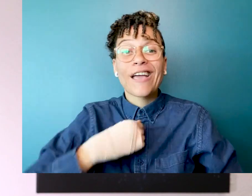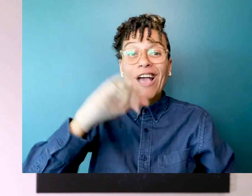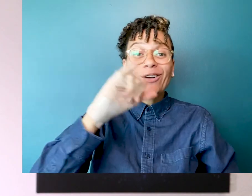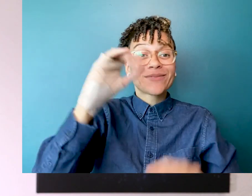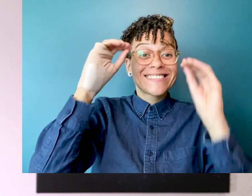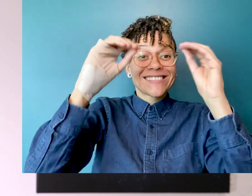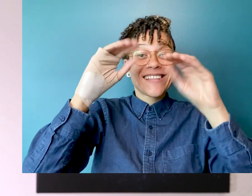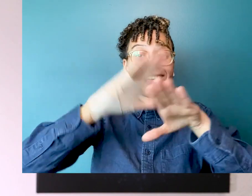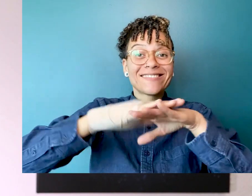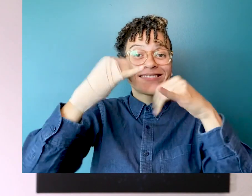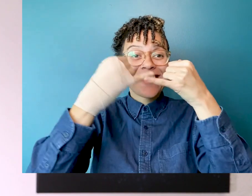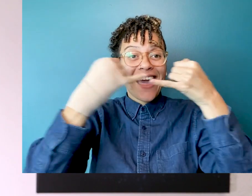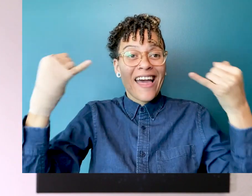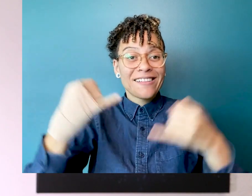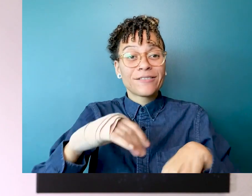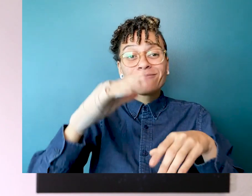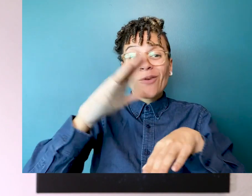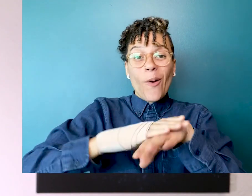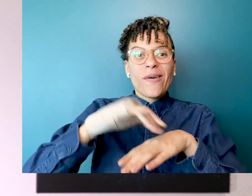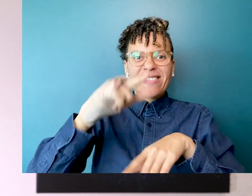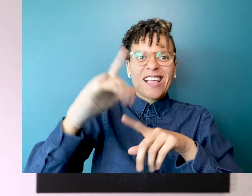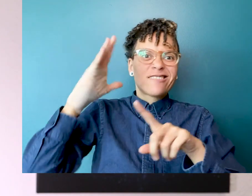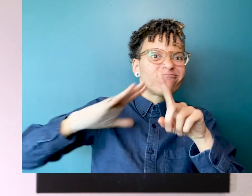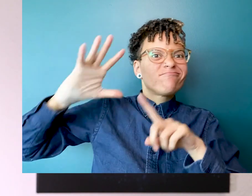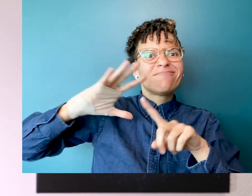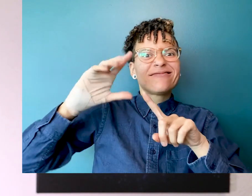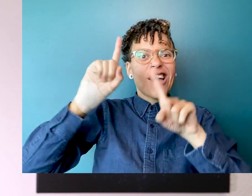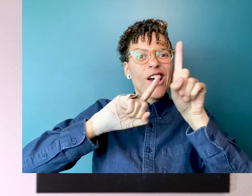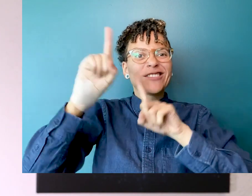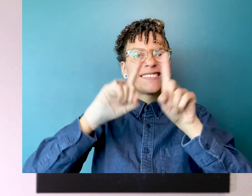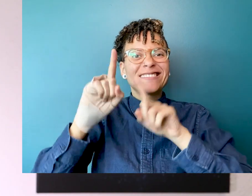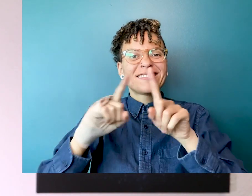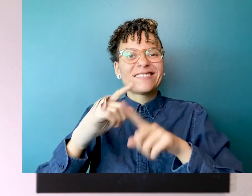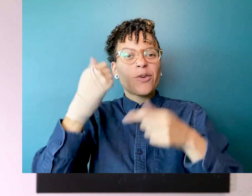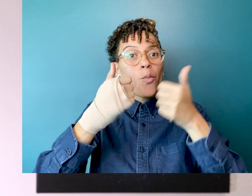forms of house division came about, I actually have a chapter on that topic in my recent